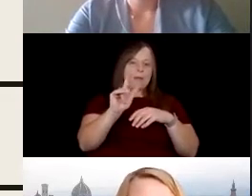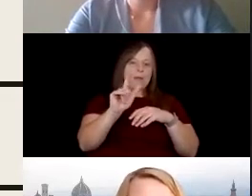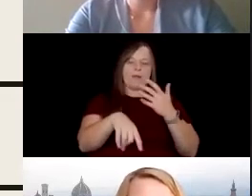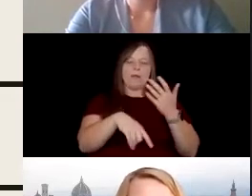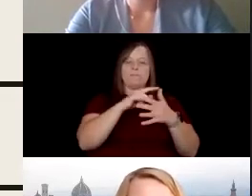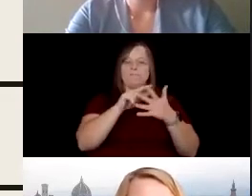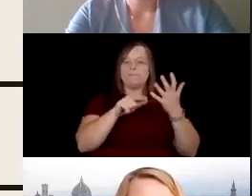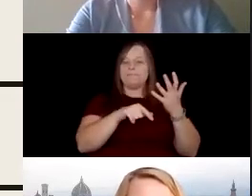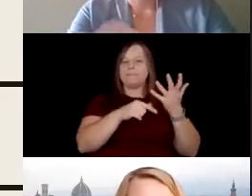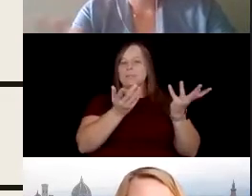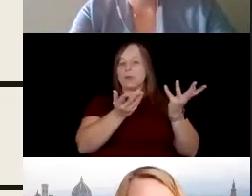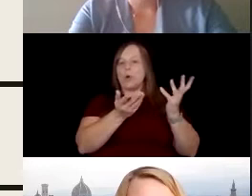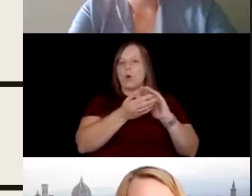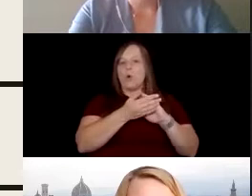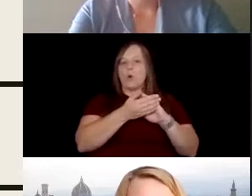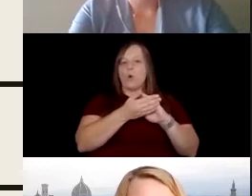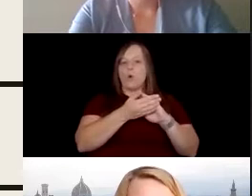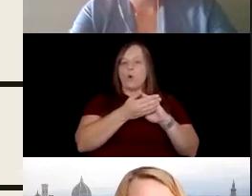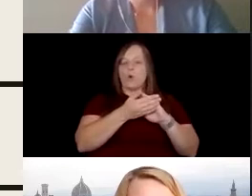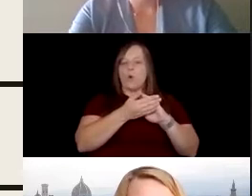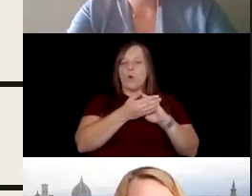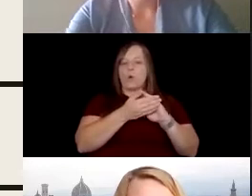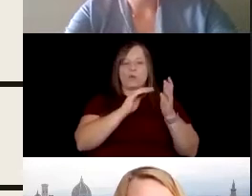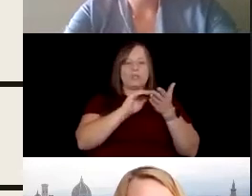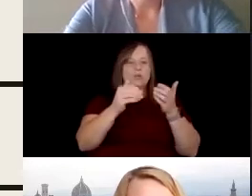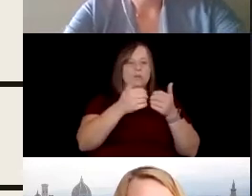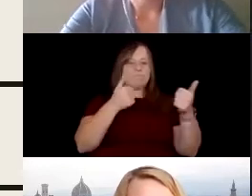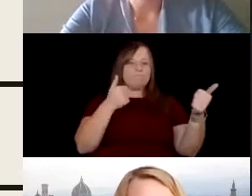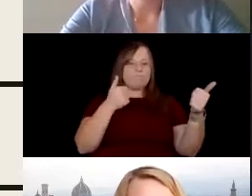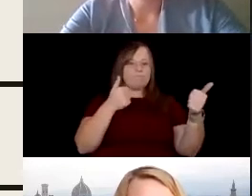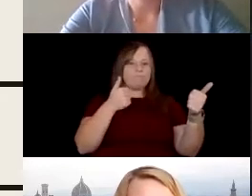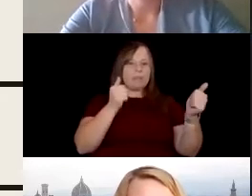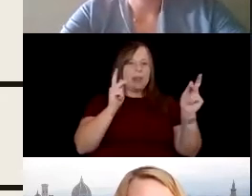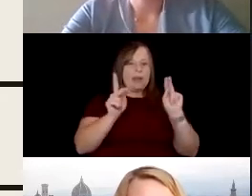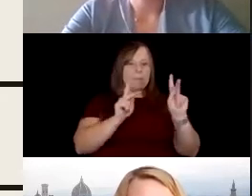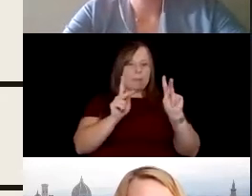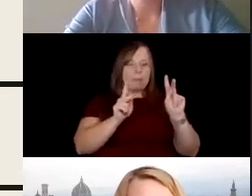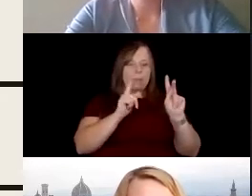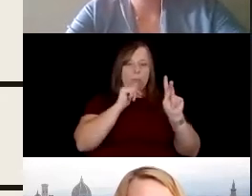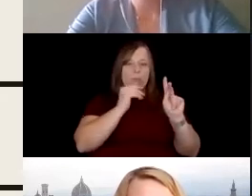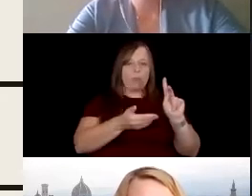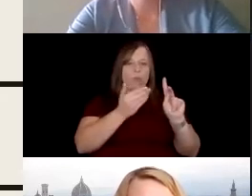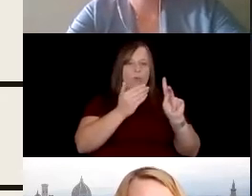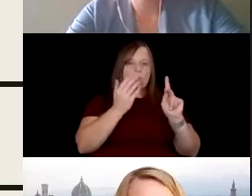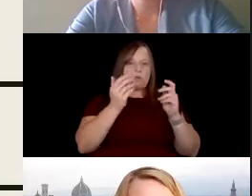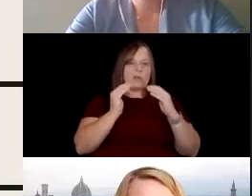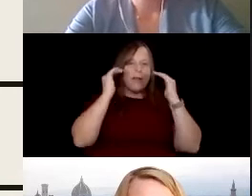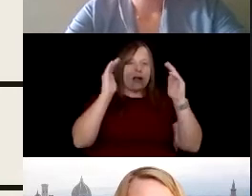So you're excluded from those categories, which are huge for a lot of people who are trying to seek higher education after service.